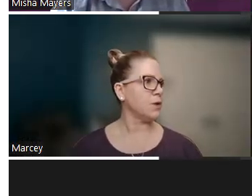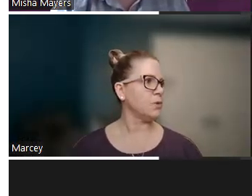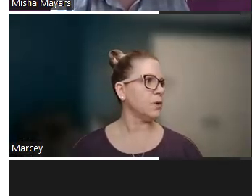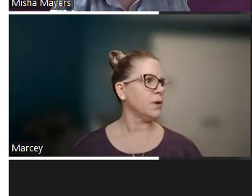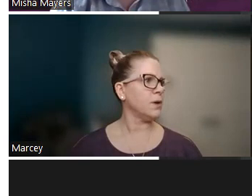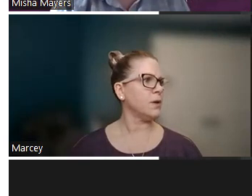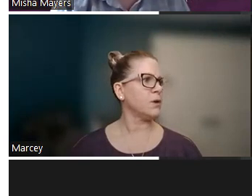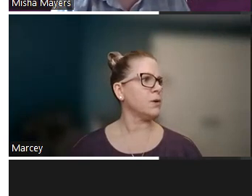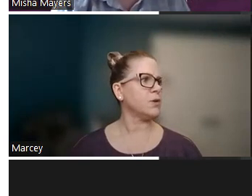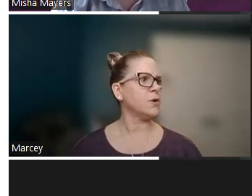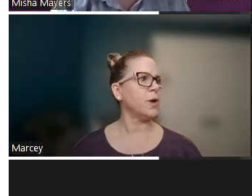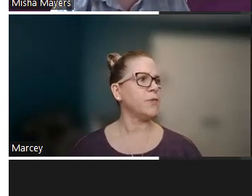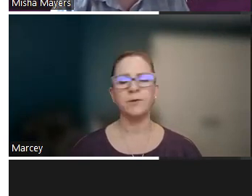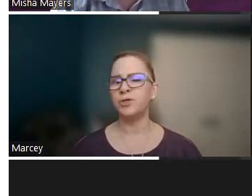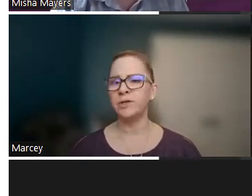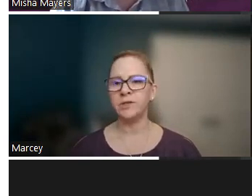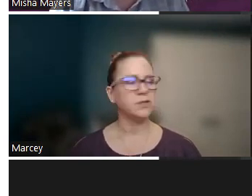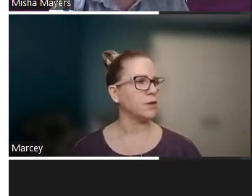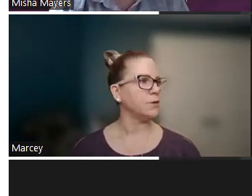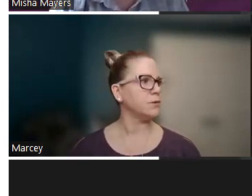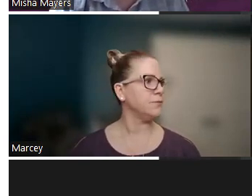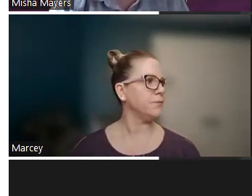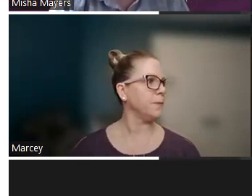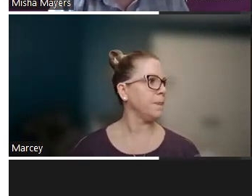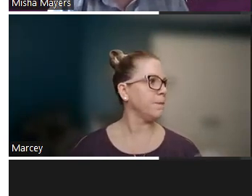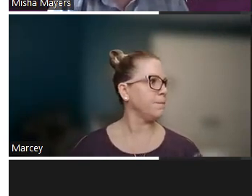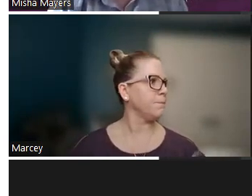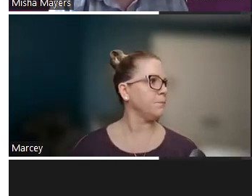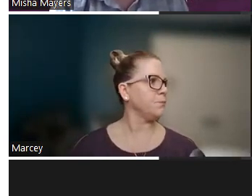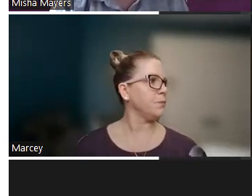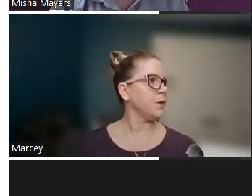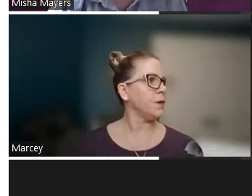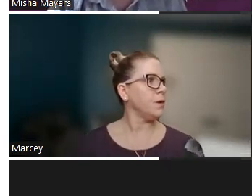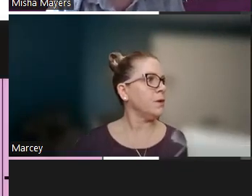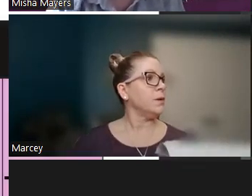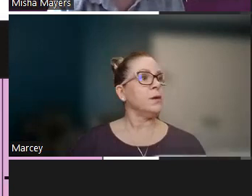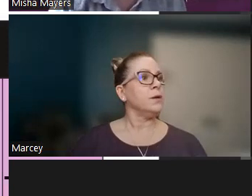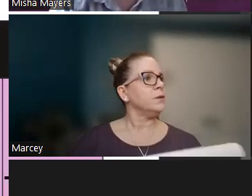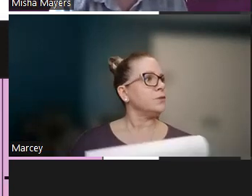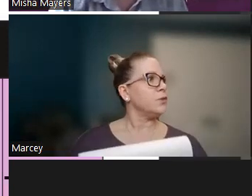AND I WILL TALK ABOUT THAT IN JUST A SECOND.